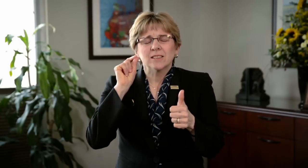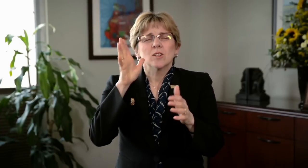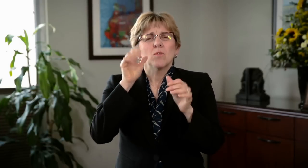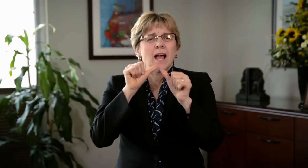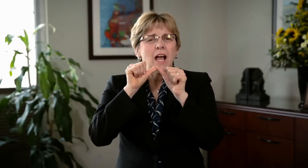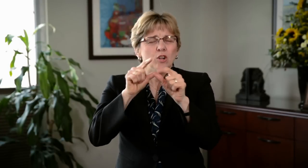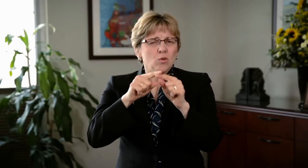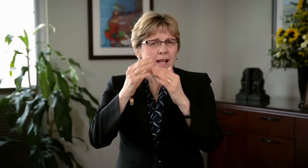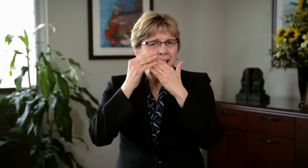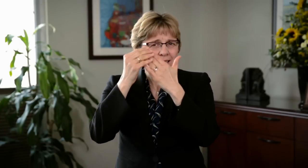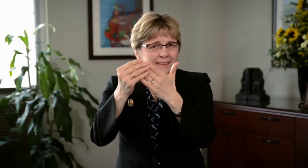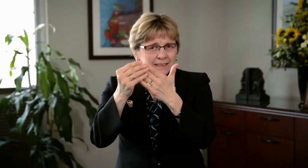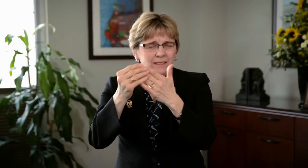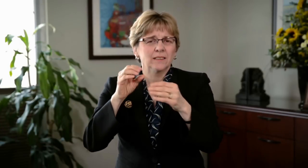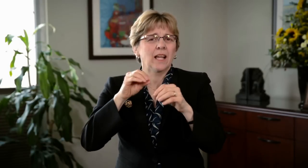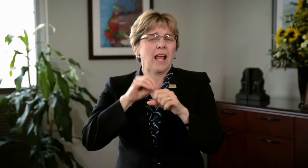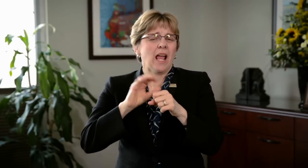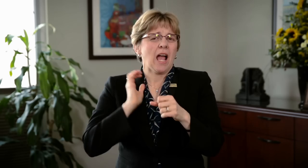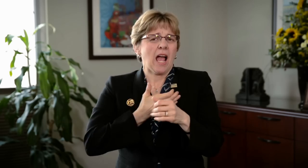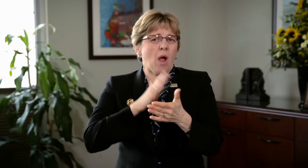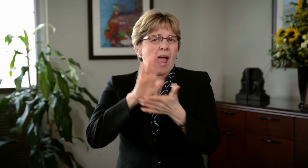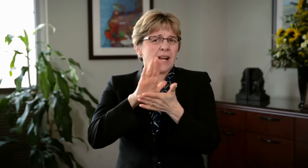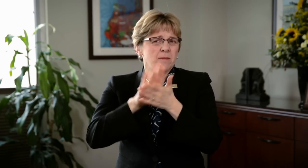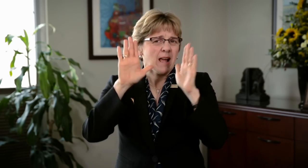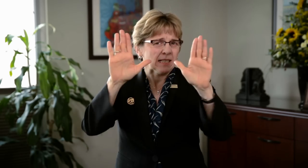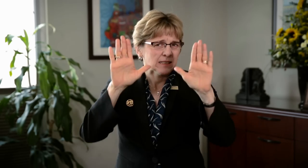Gallaudet will continue to lead in our academic excellence.